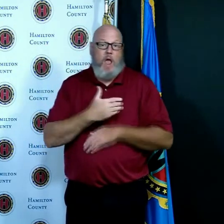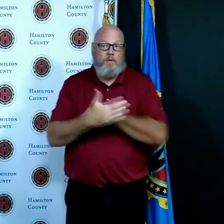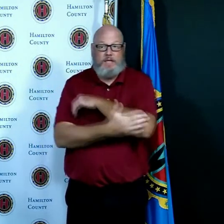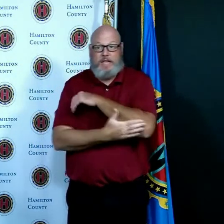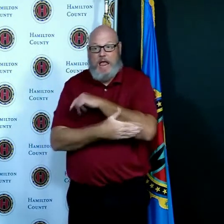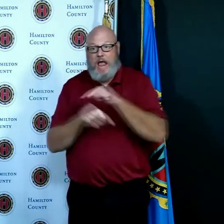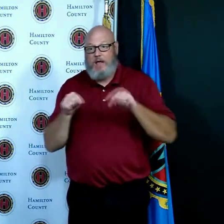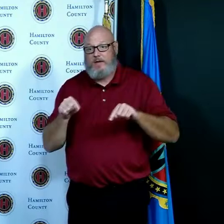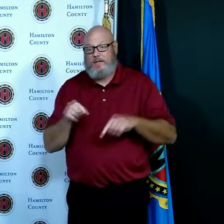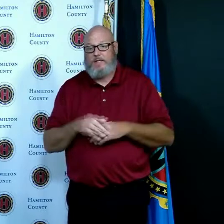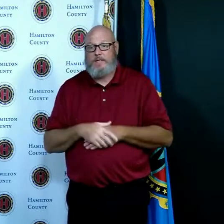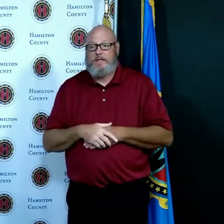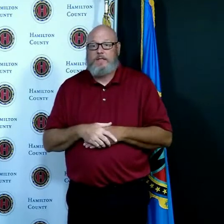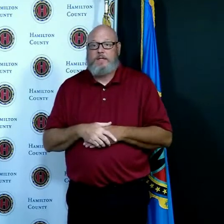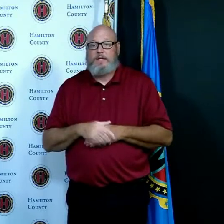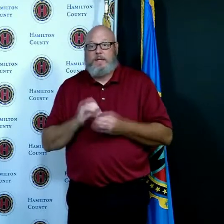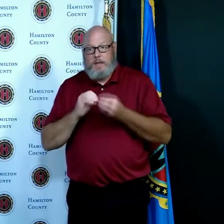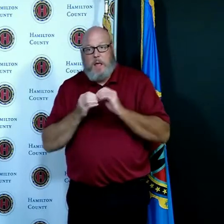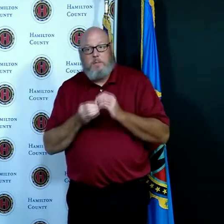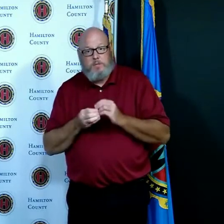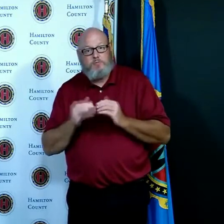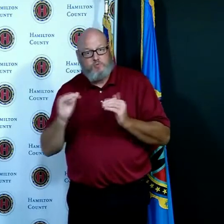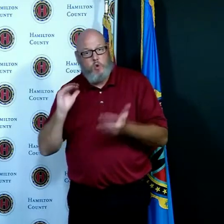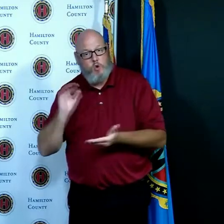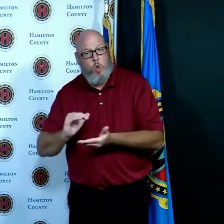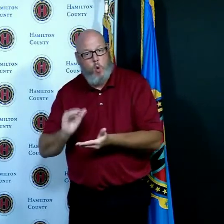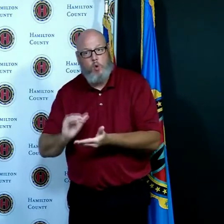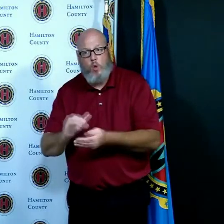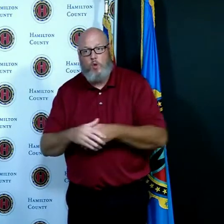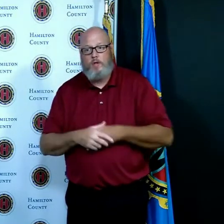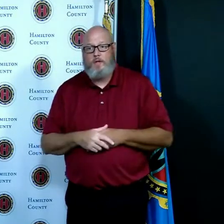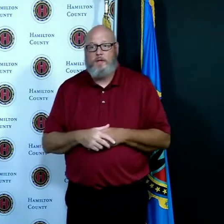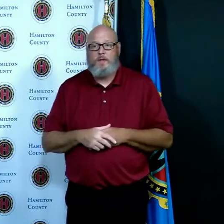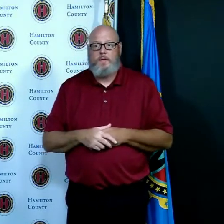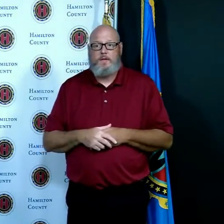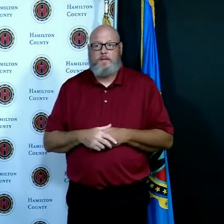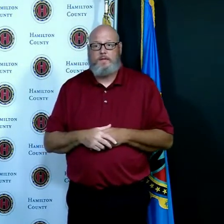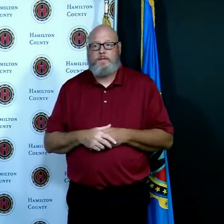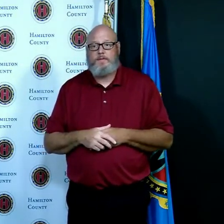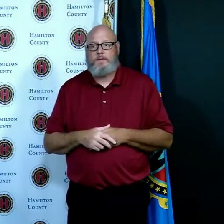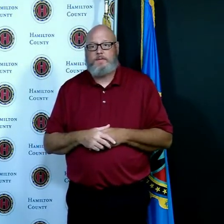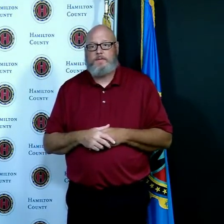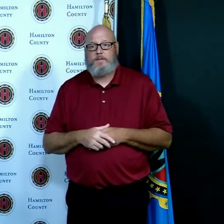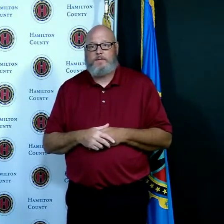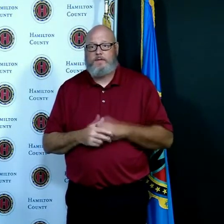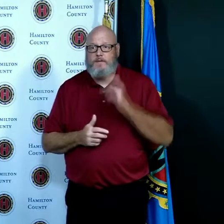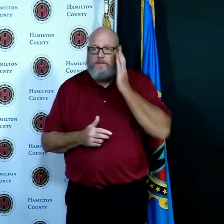as I've shared previously this is important because the resources are hospital resources our ventilator resources